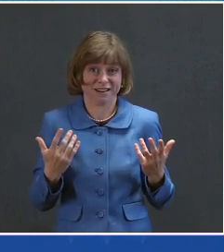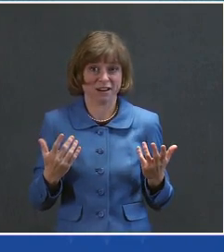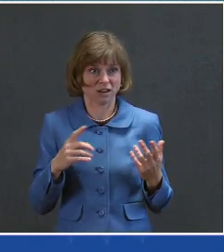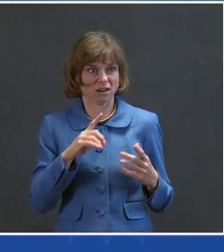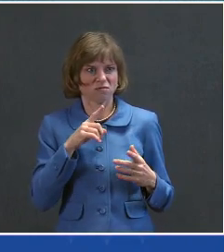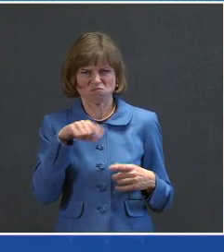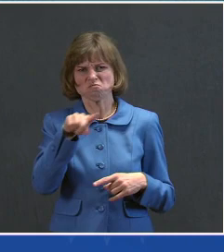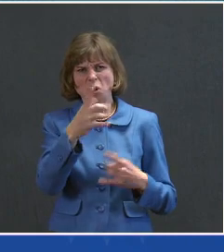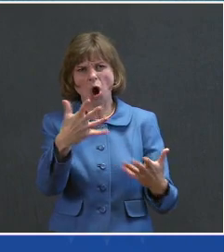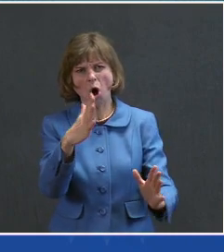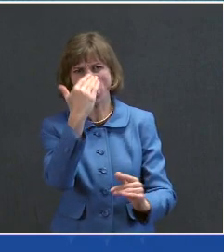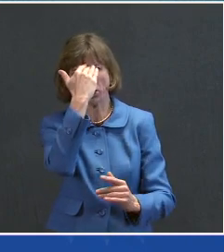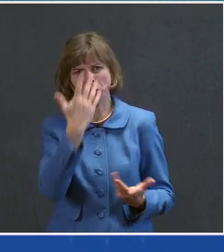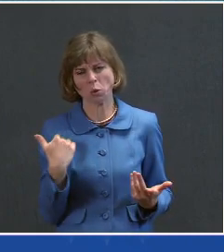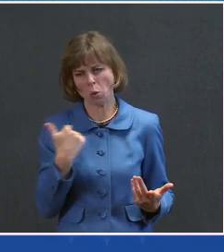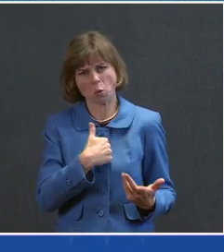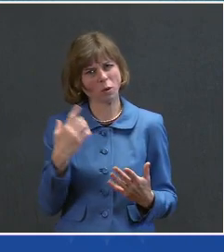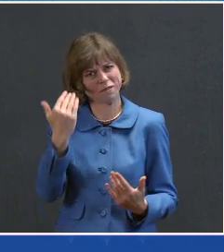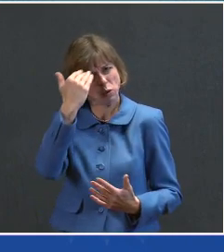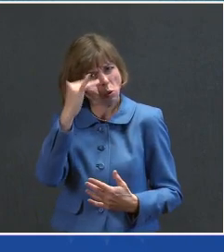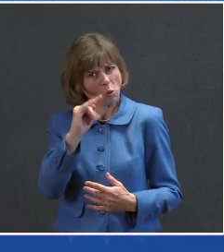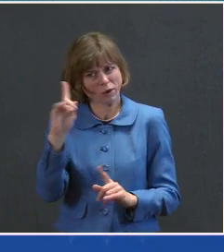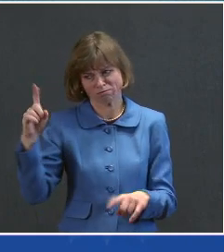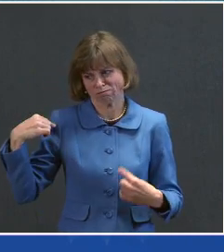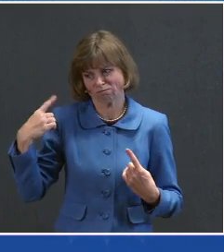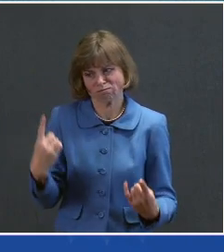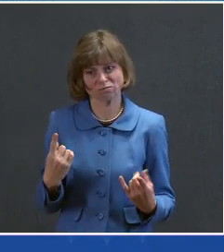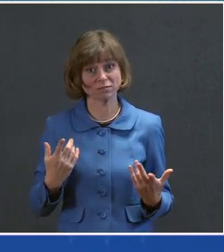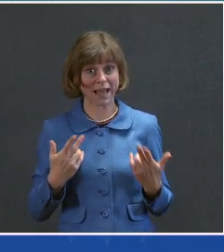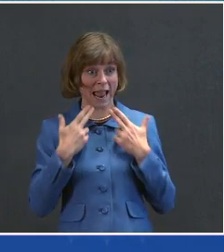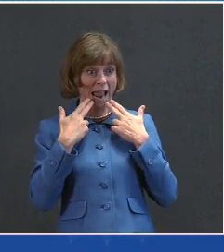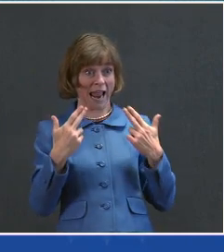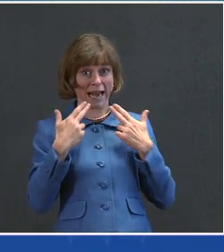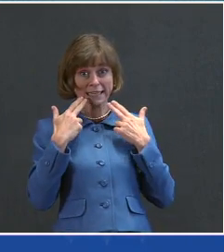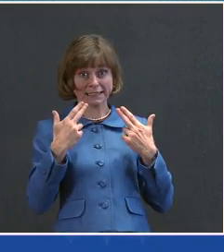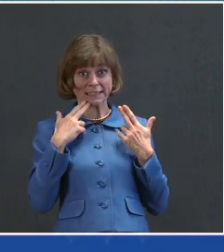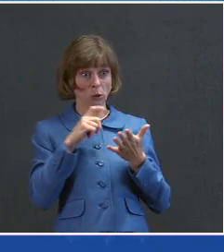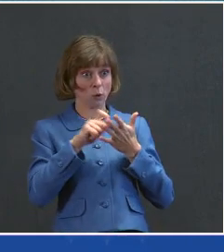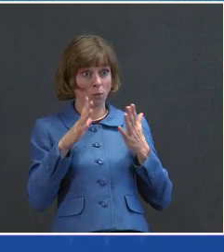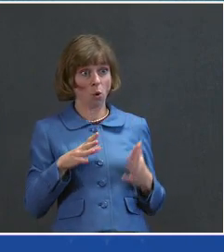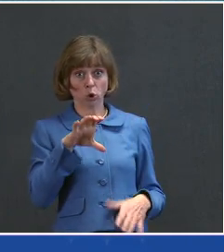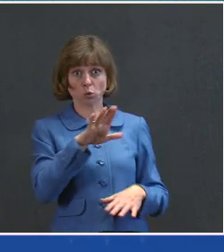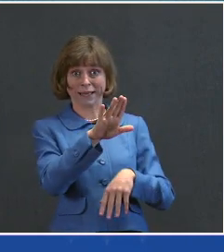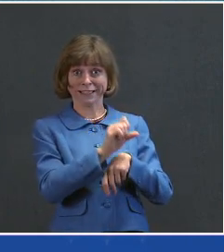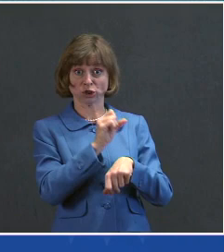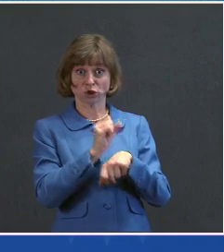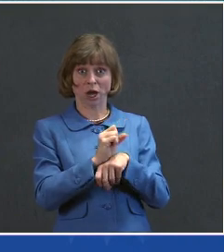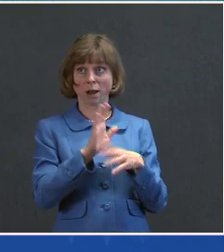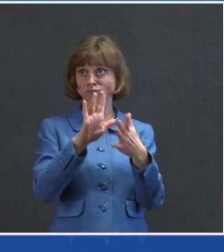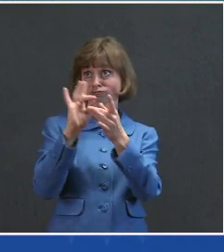It confirmed but we have long known: that an innocent reporter, doing his job, committed to telling the truth, was killed in a horrific crime.